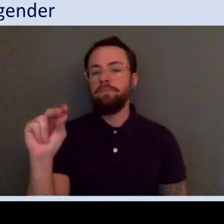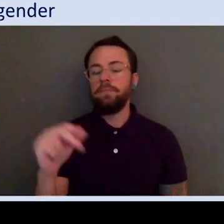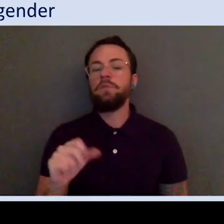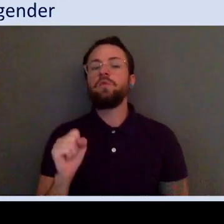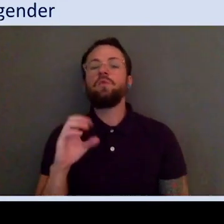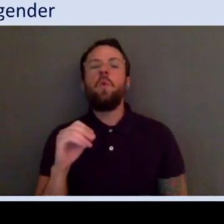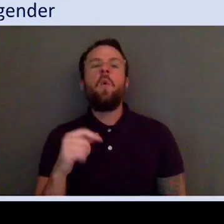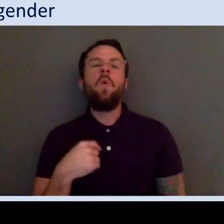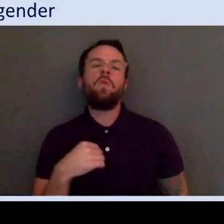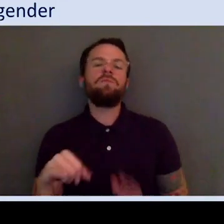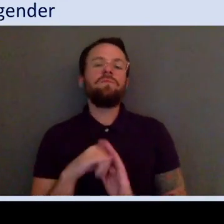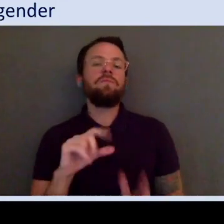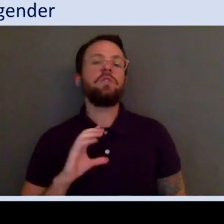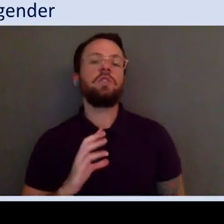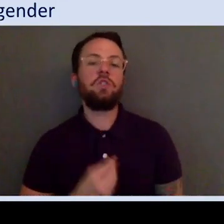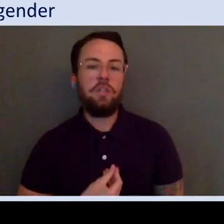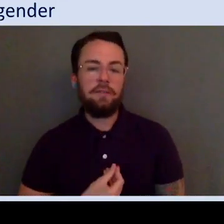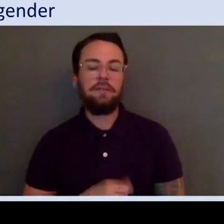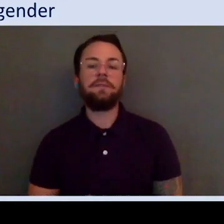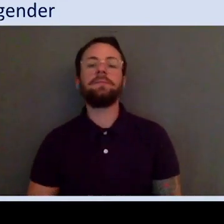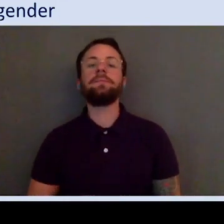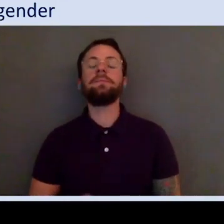We should allow space for people to say